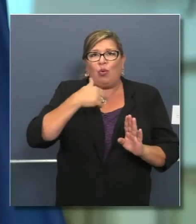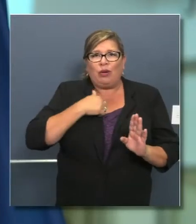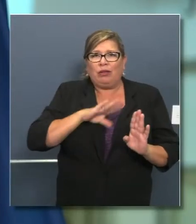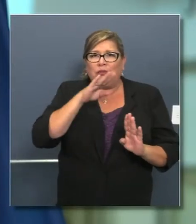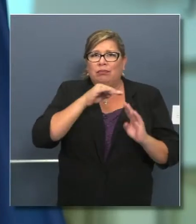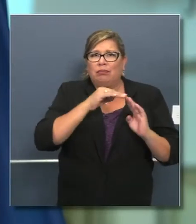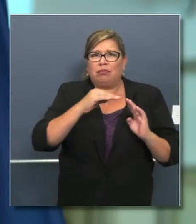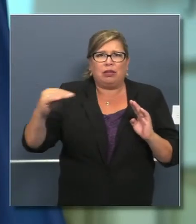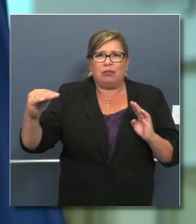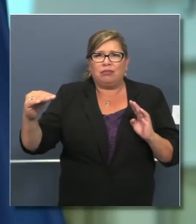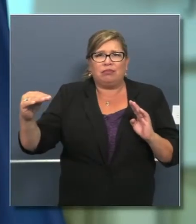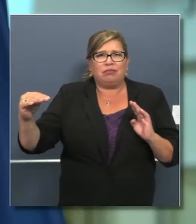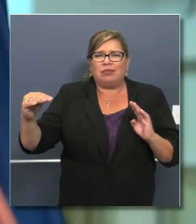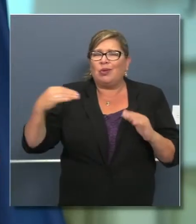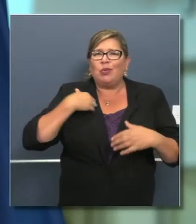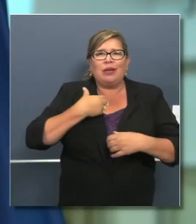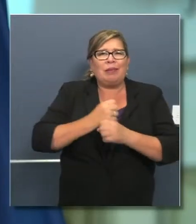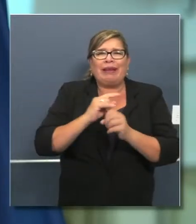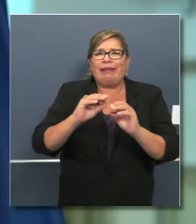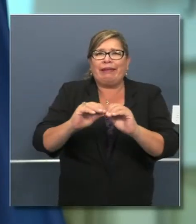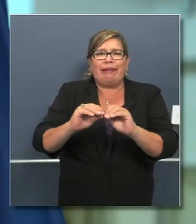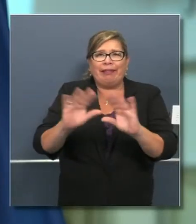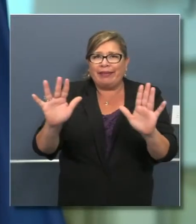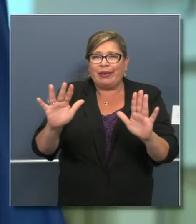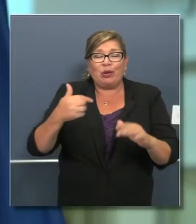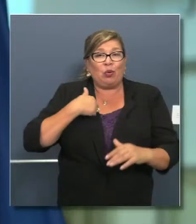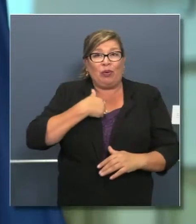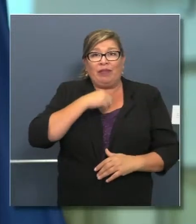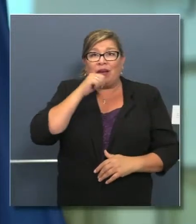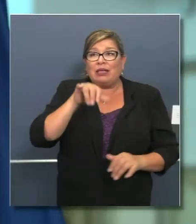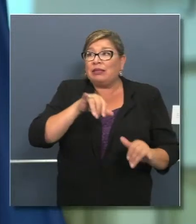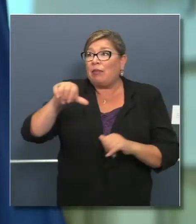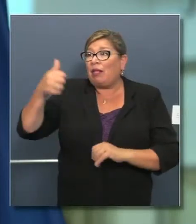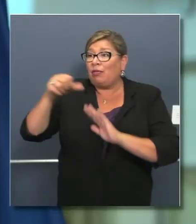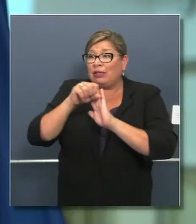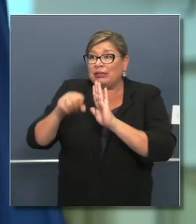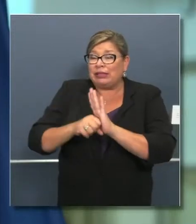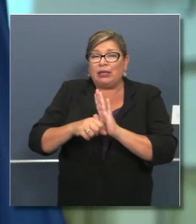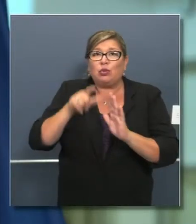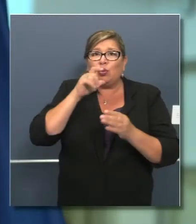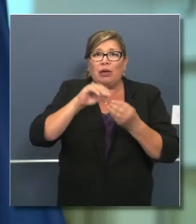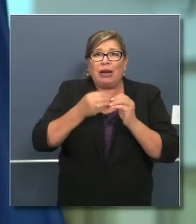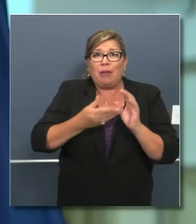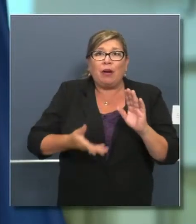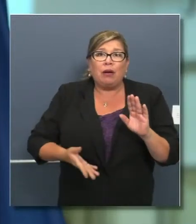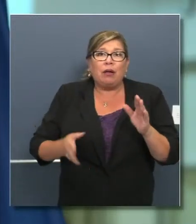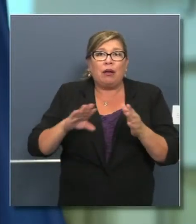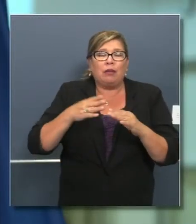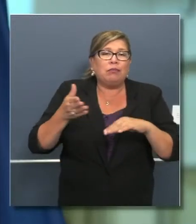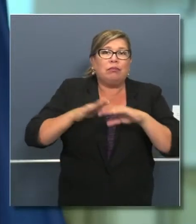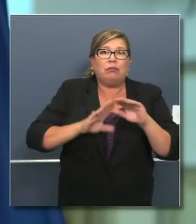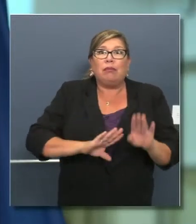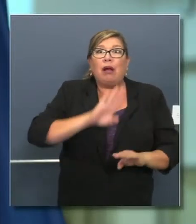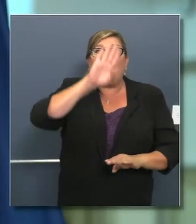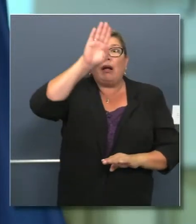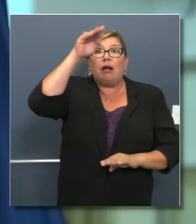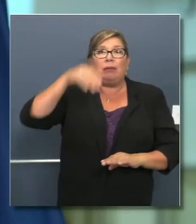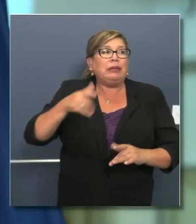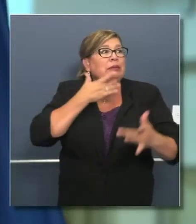when we did that we never experienced that big spike where we weren't prepared for an increase